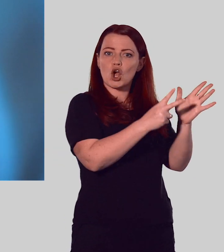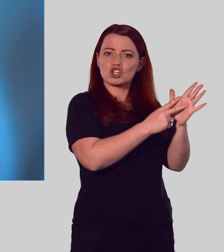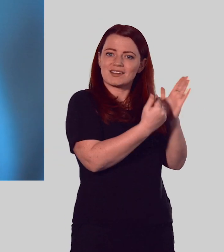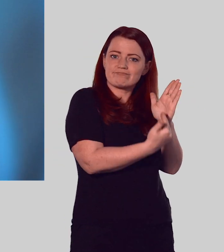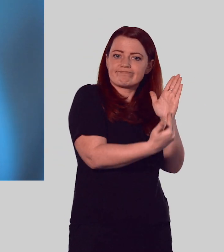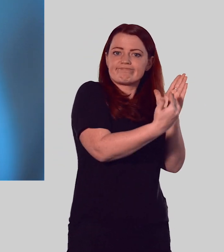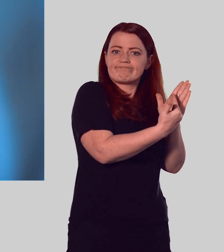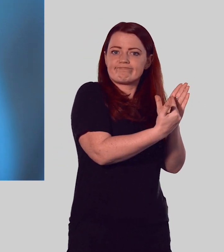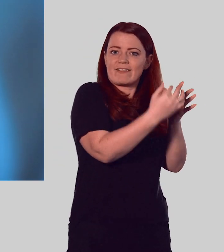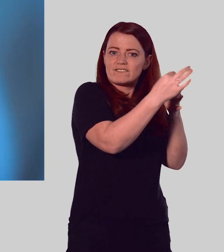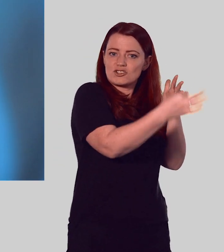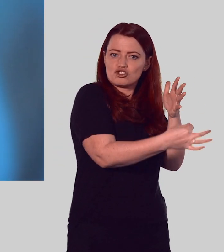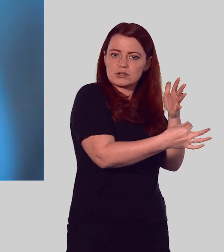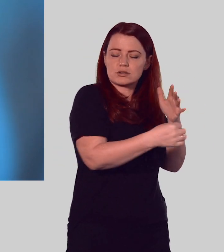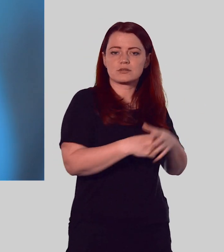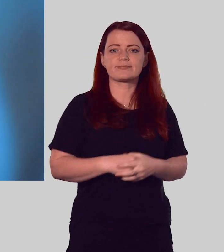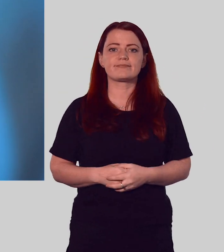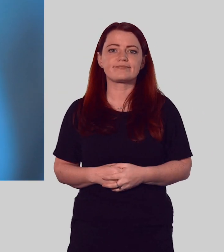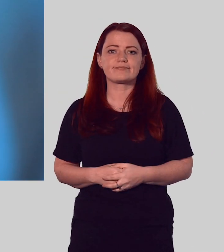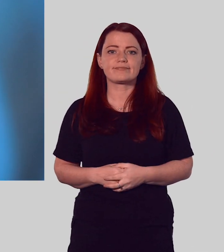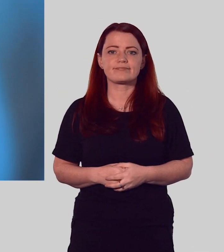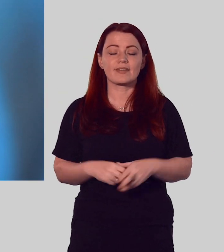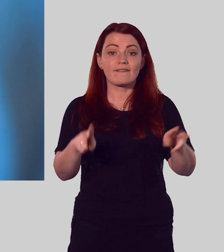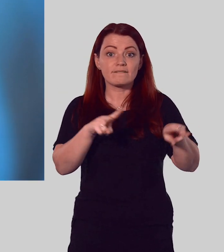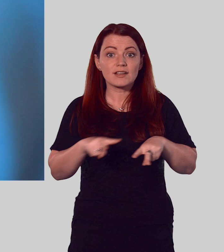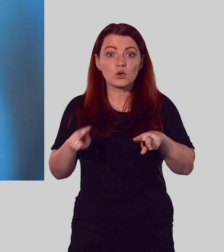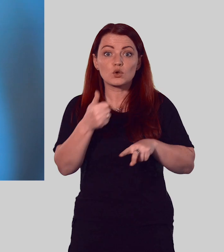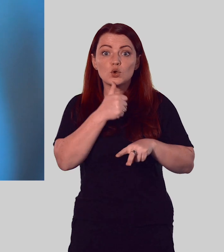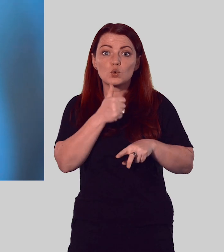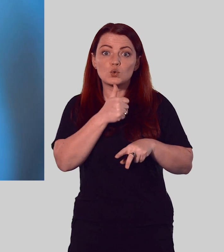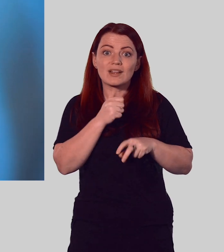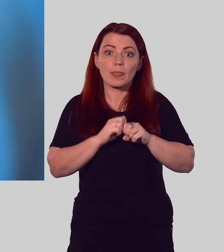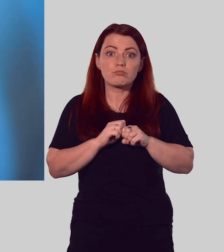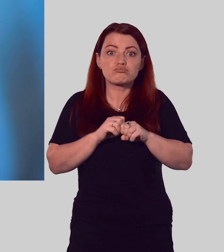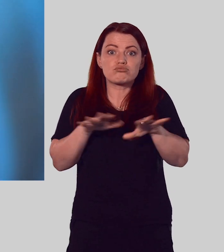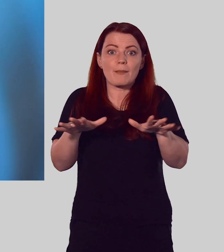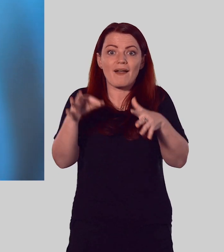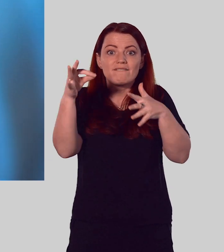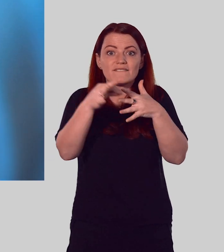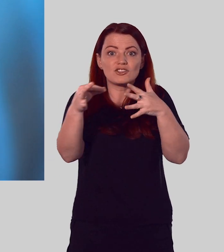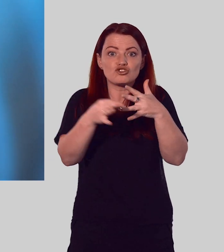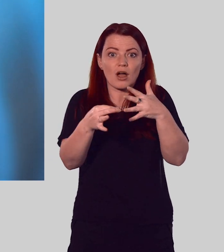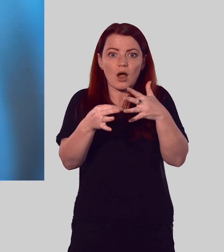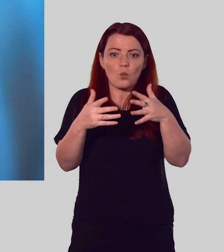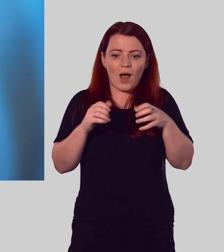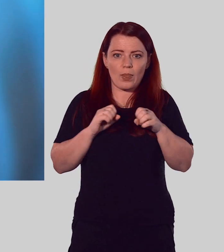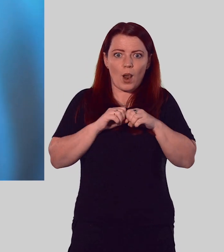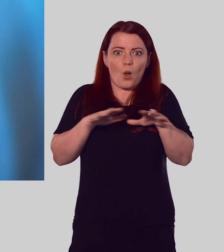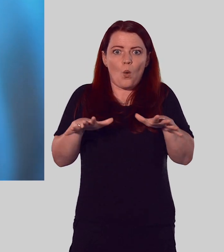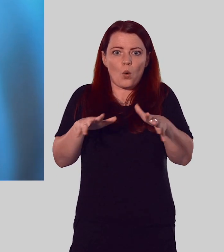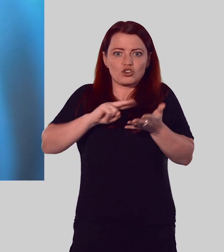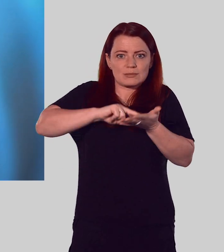Videos that use the premiere feature when the launch is scheduled for a particular date and time draw a bigger initial